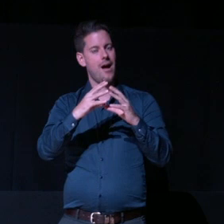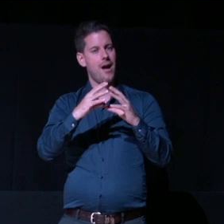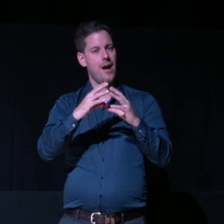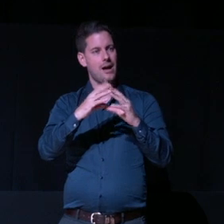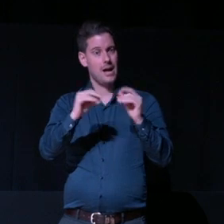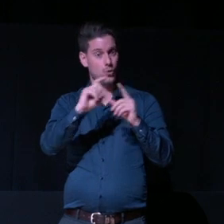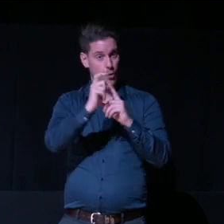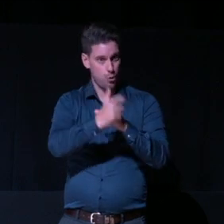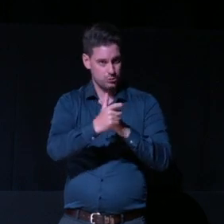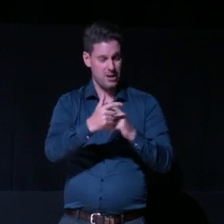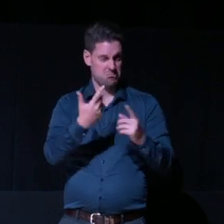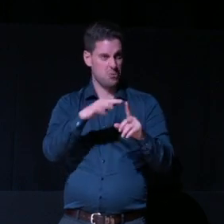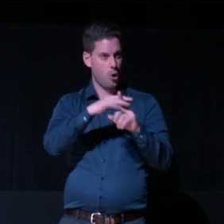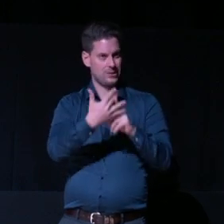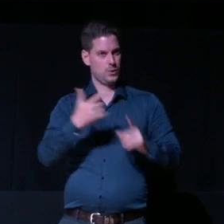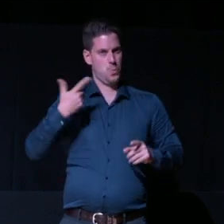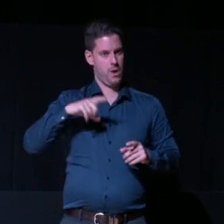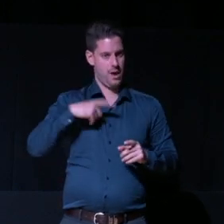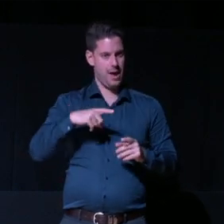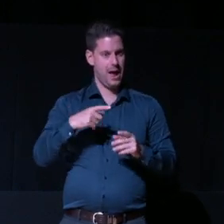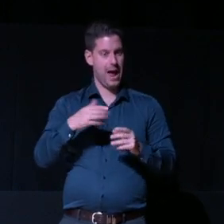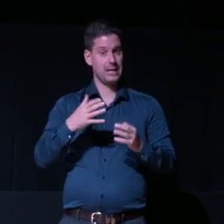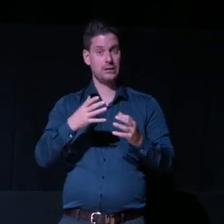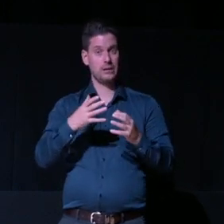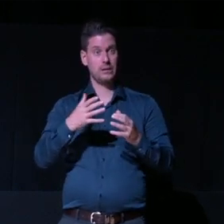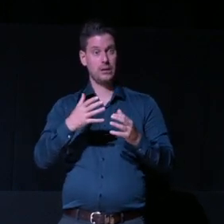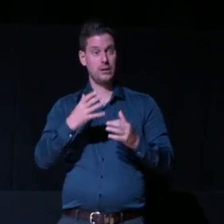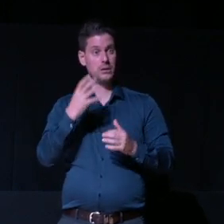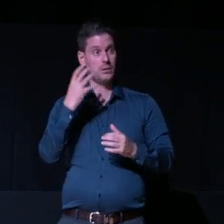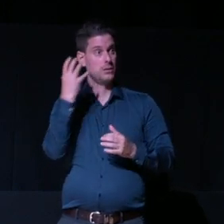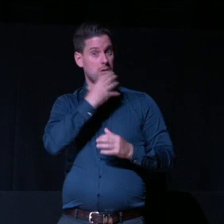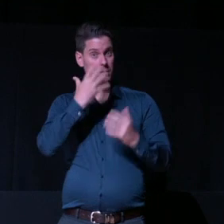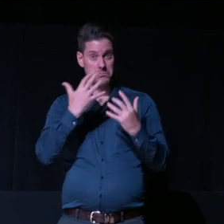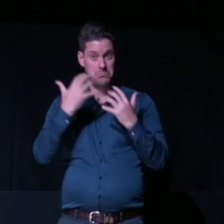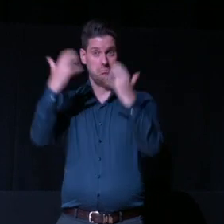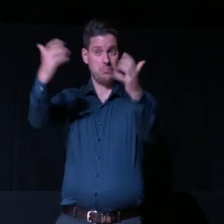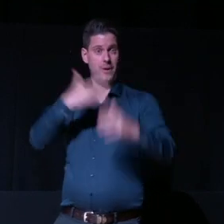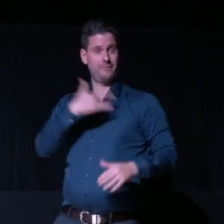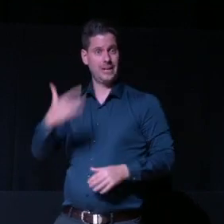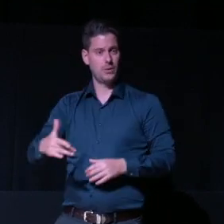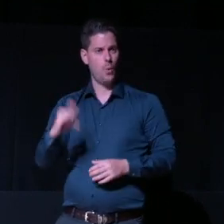also the volume because so often they can be very strong statements made by one person in this case